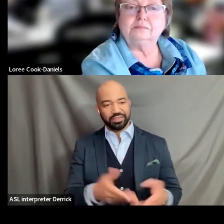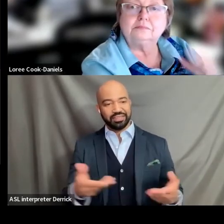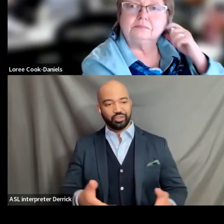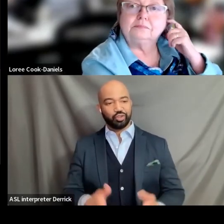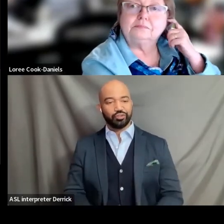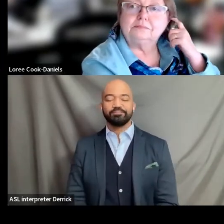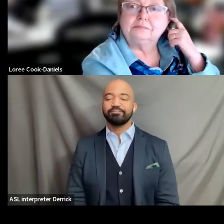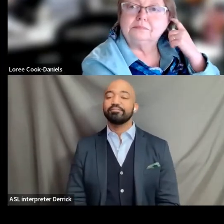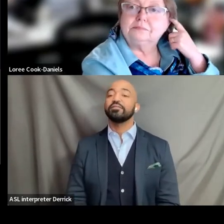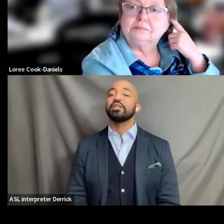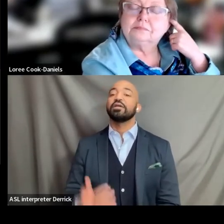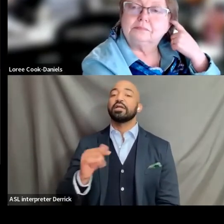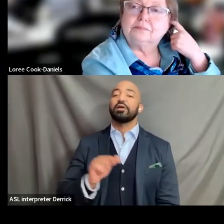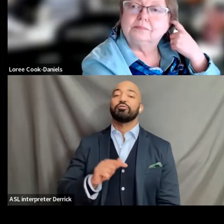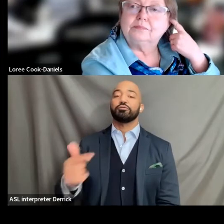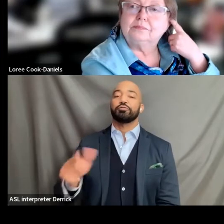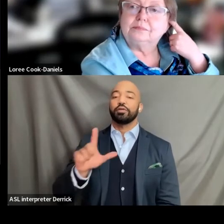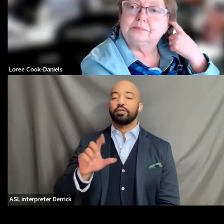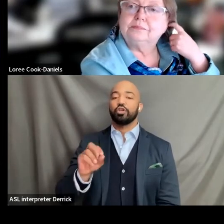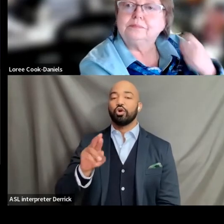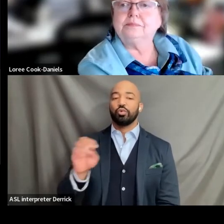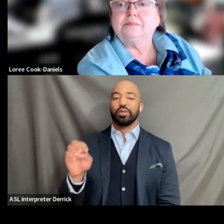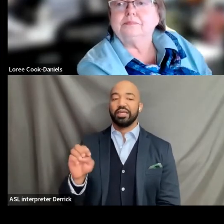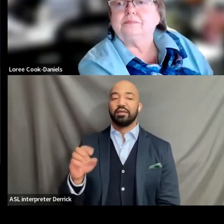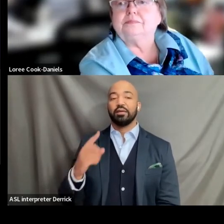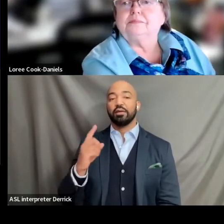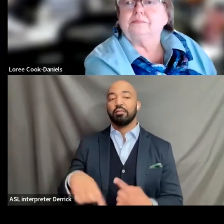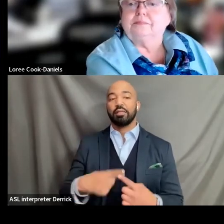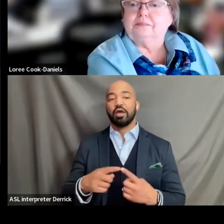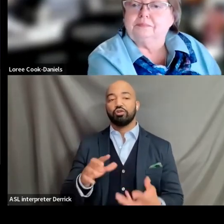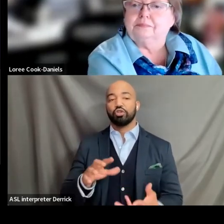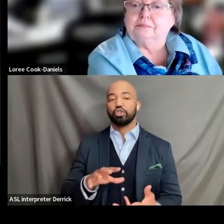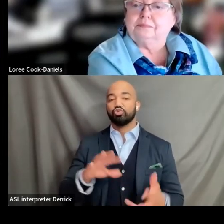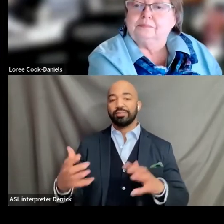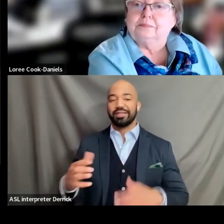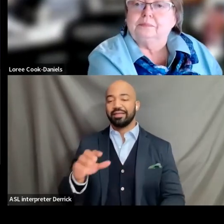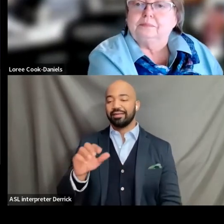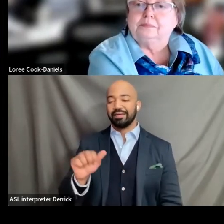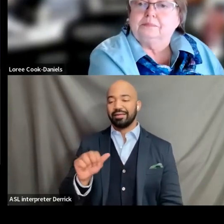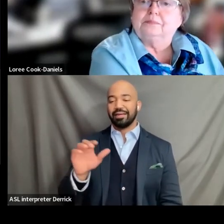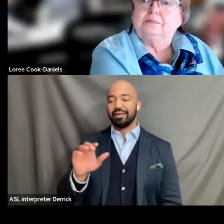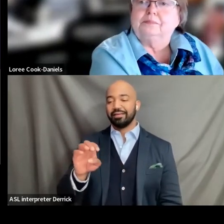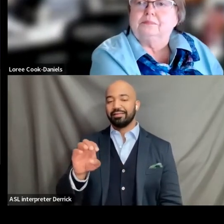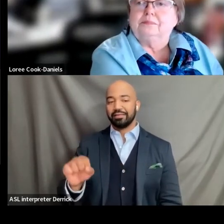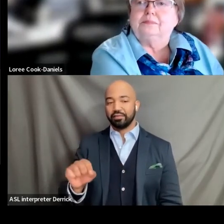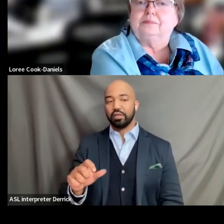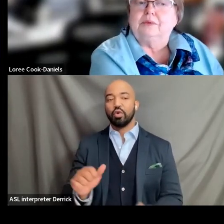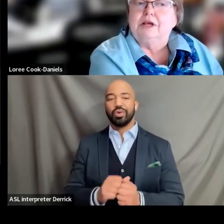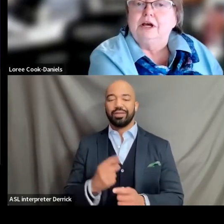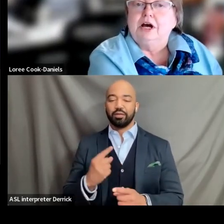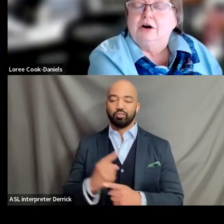All right, so I'm gonna turn things over to Loree to talk about disrupting the ACEs with practical interventions.